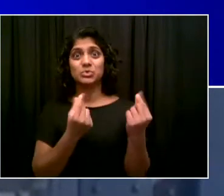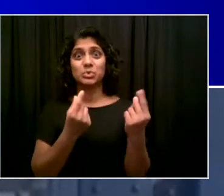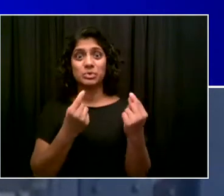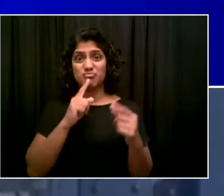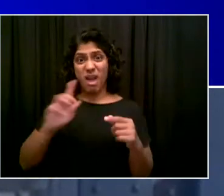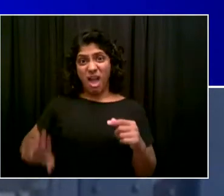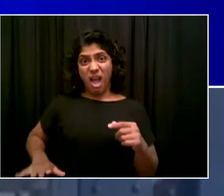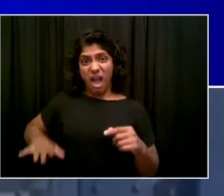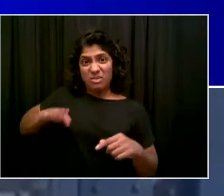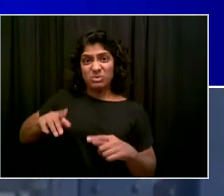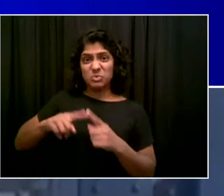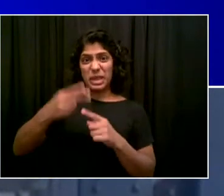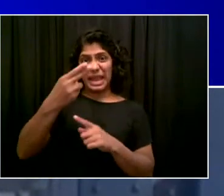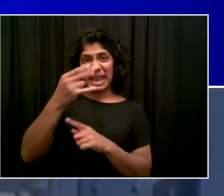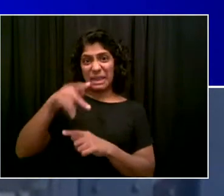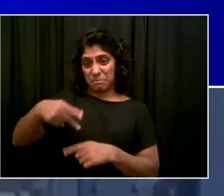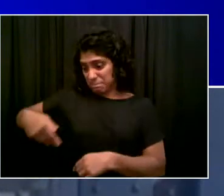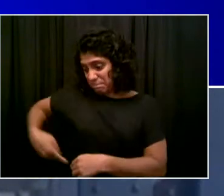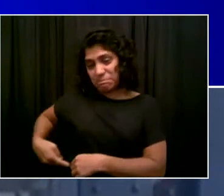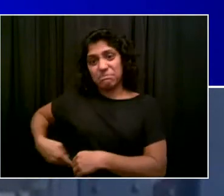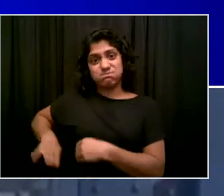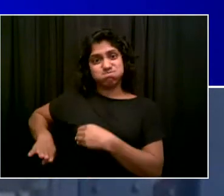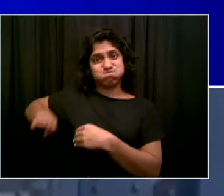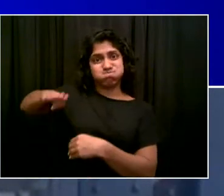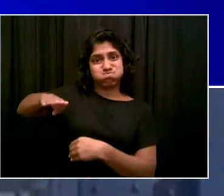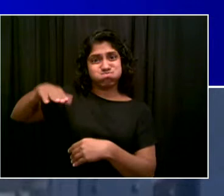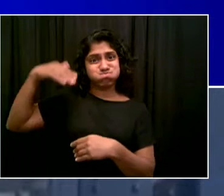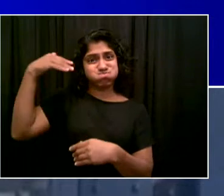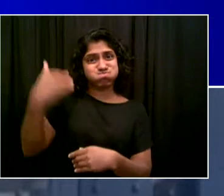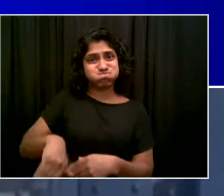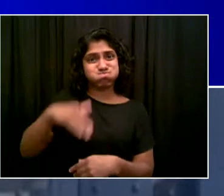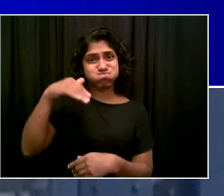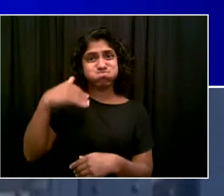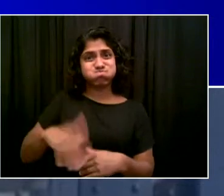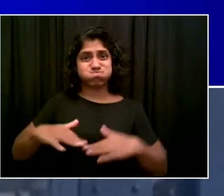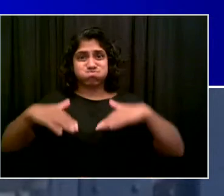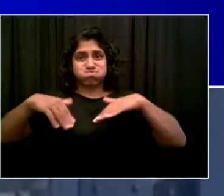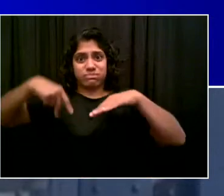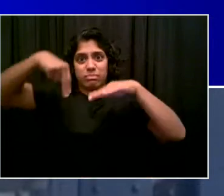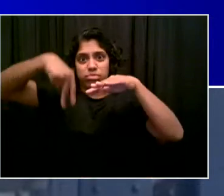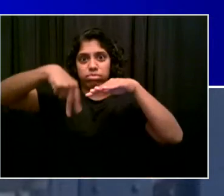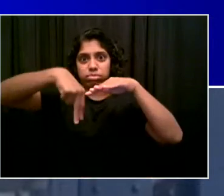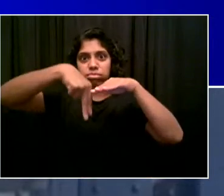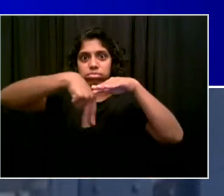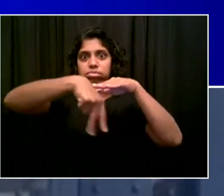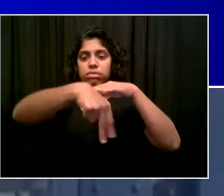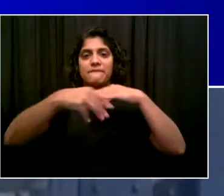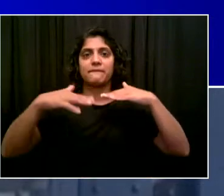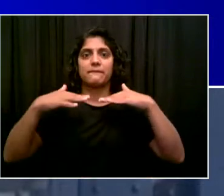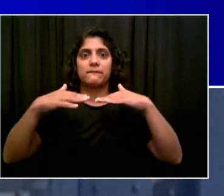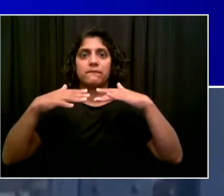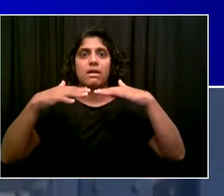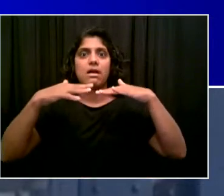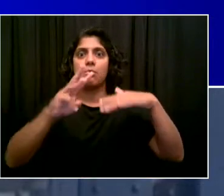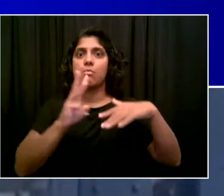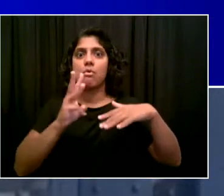WAIST DEEP IN